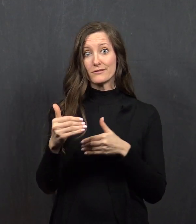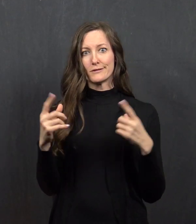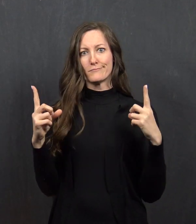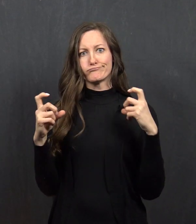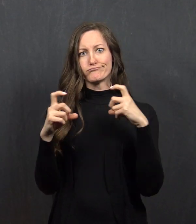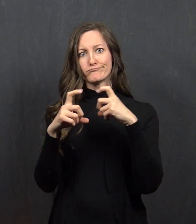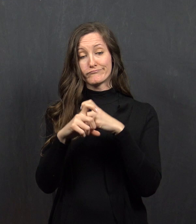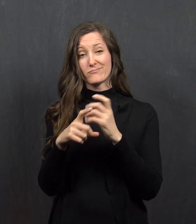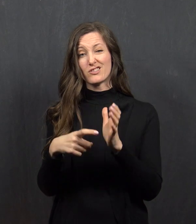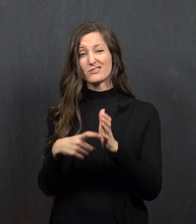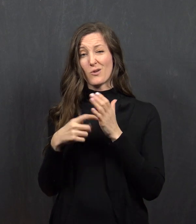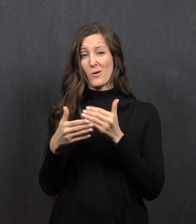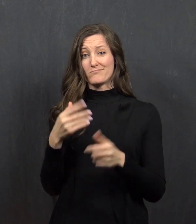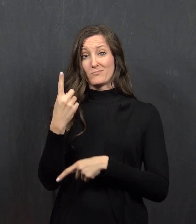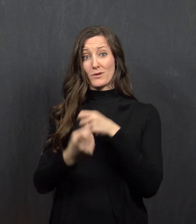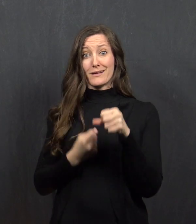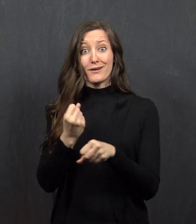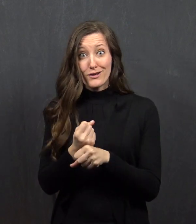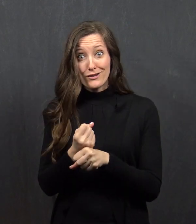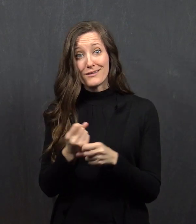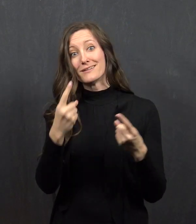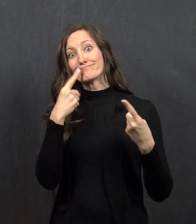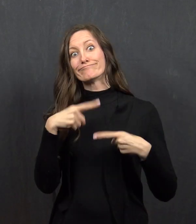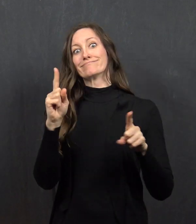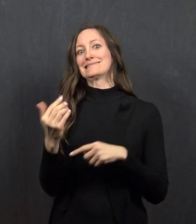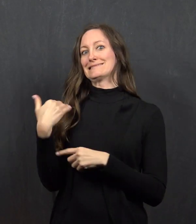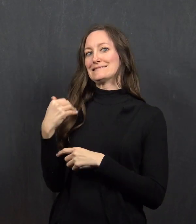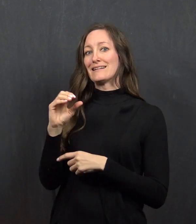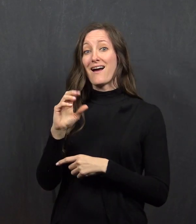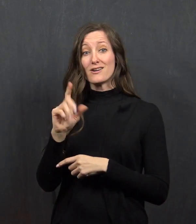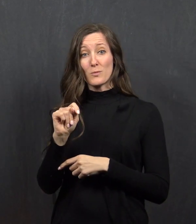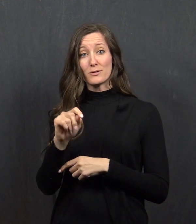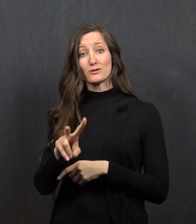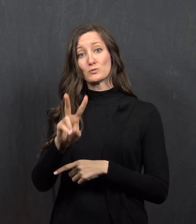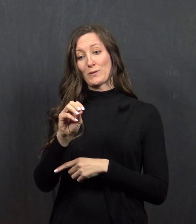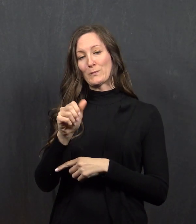The process to update that plan was complicated and took almost a year but as of October 2018,